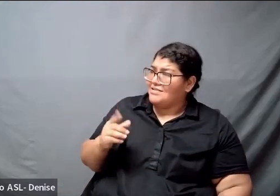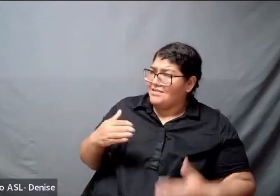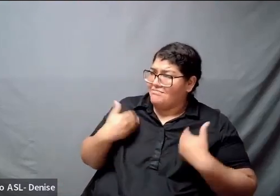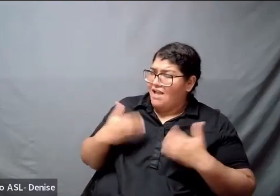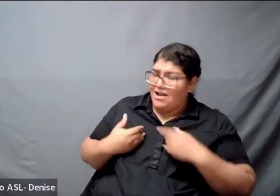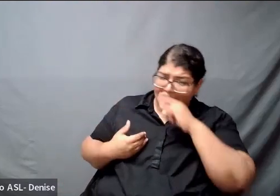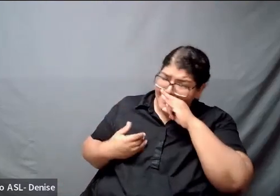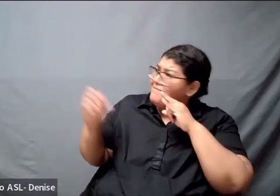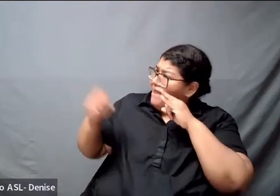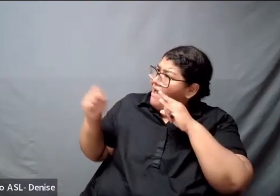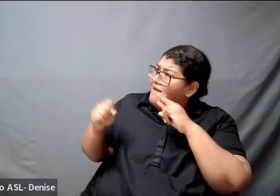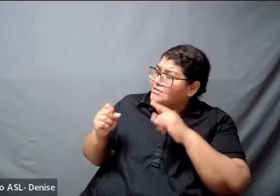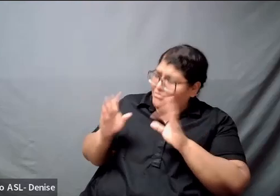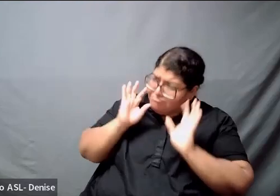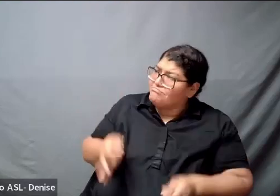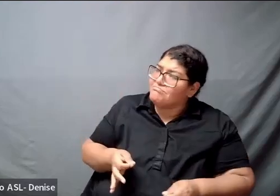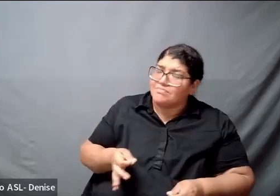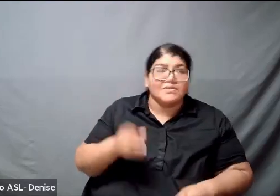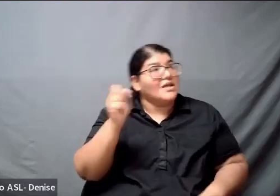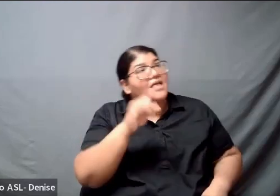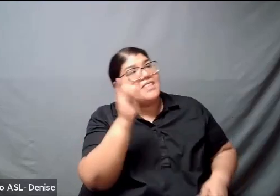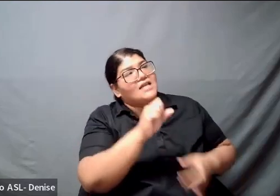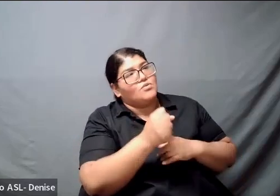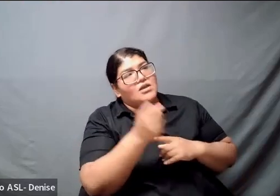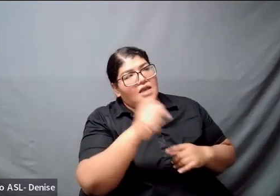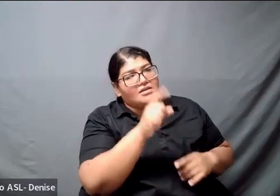That's right. In that case it is. Yeah. So anyway,